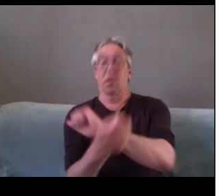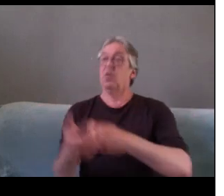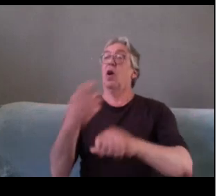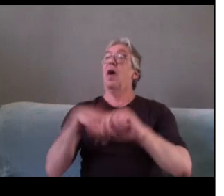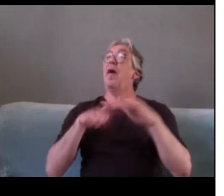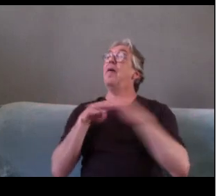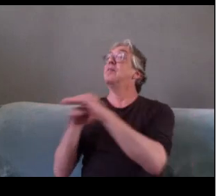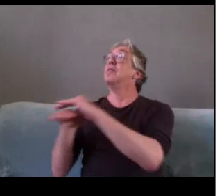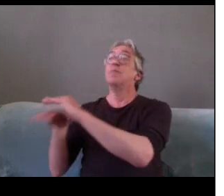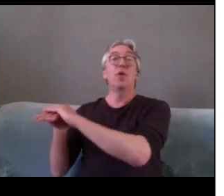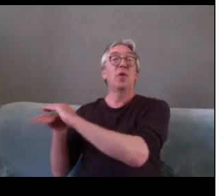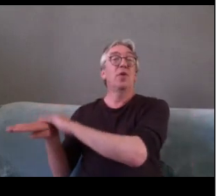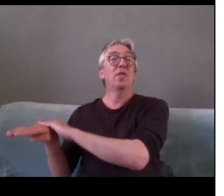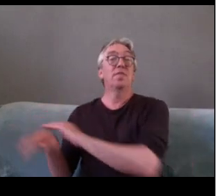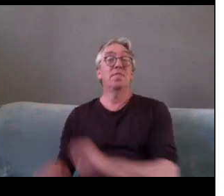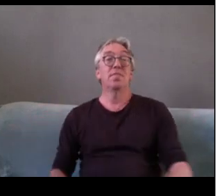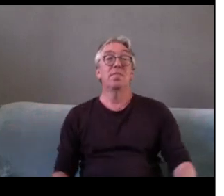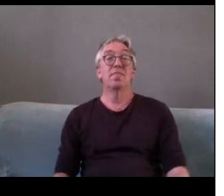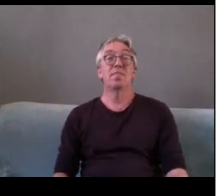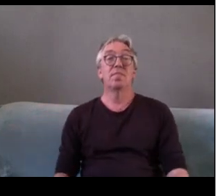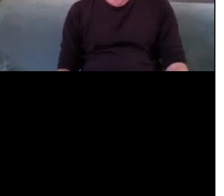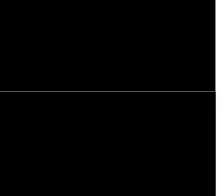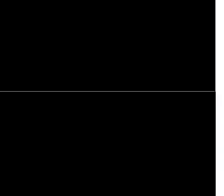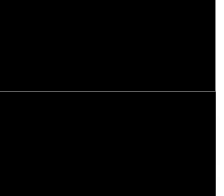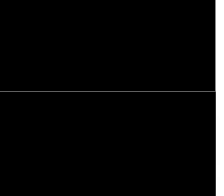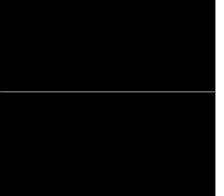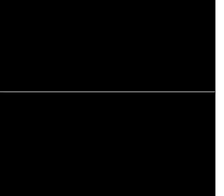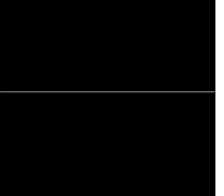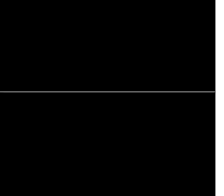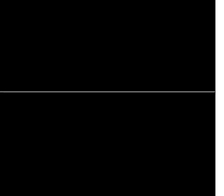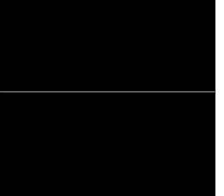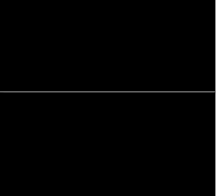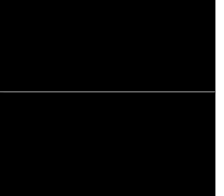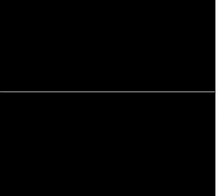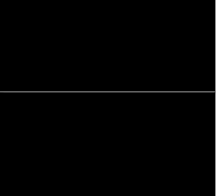And we'll talk about the relationship with the Accessibility Act in a bit.